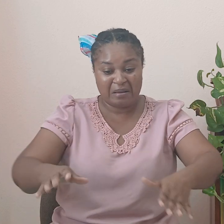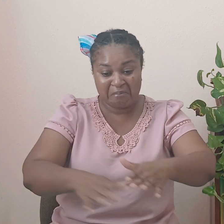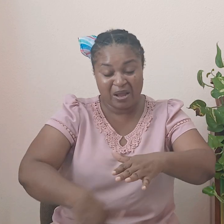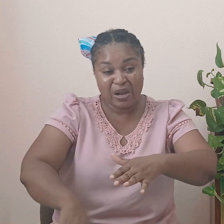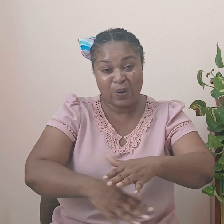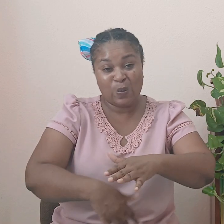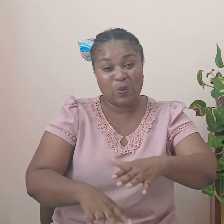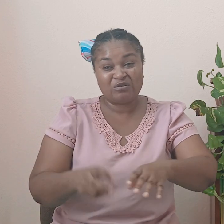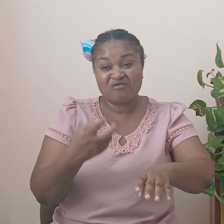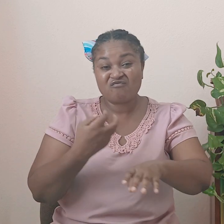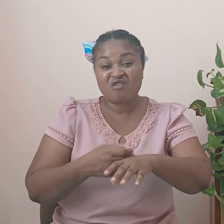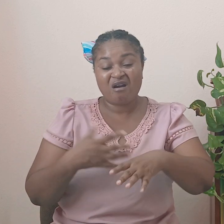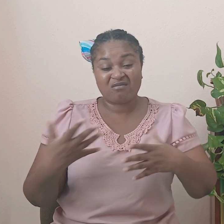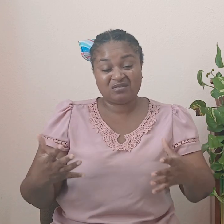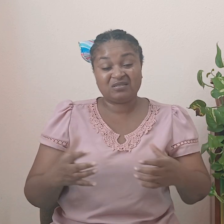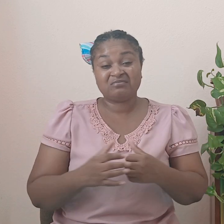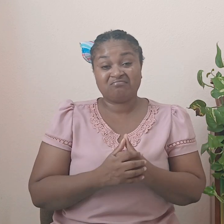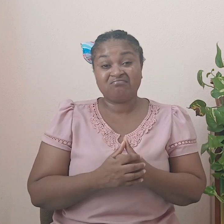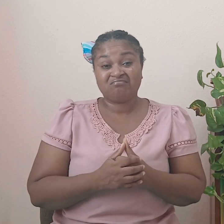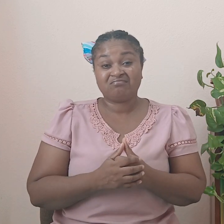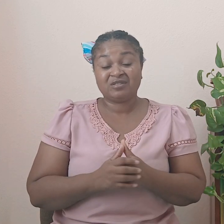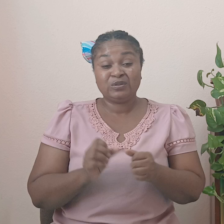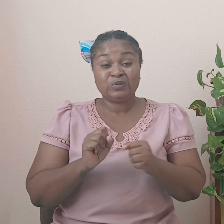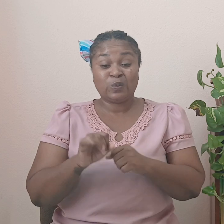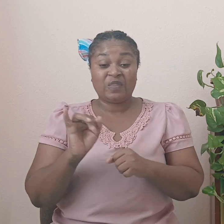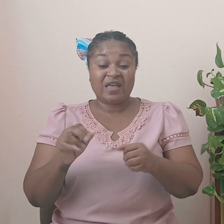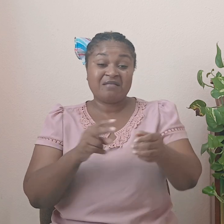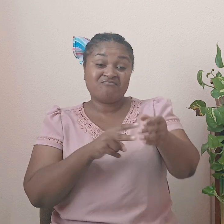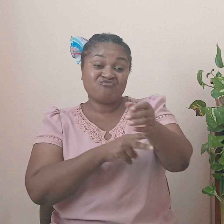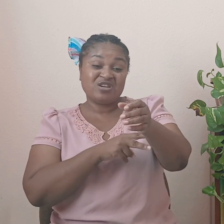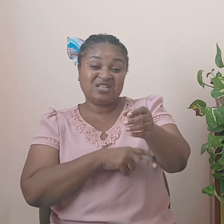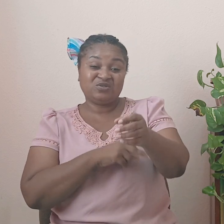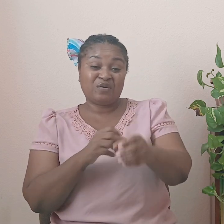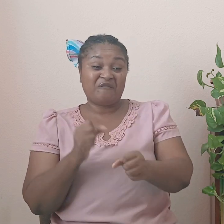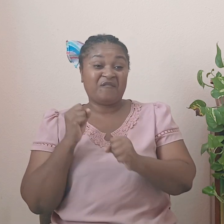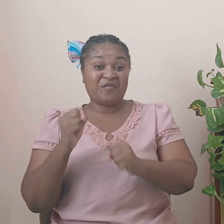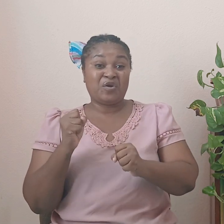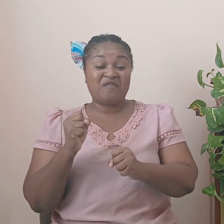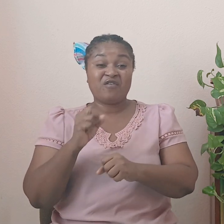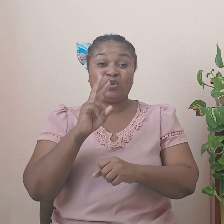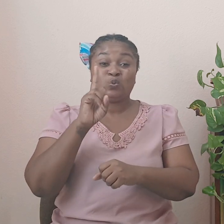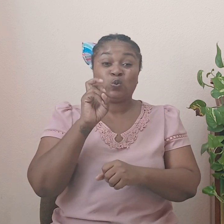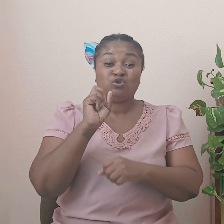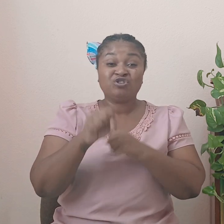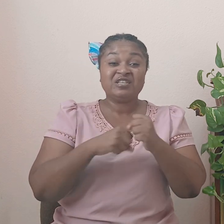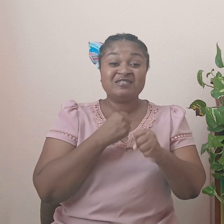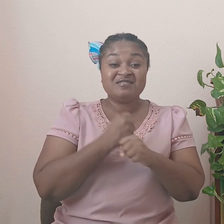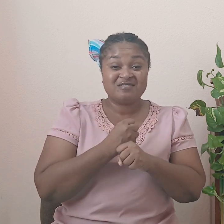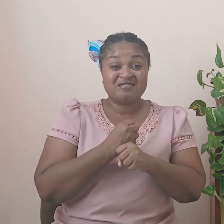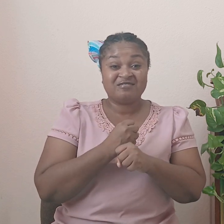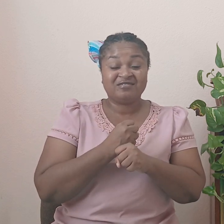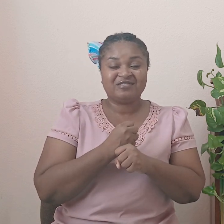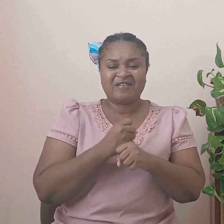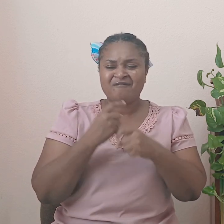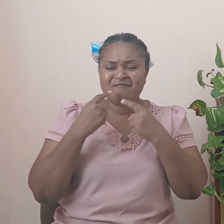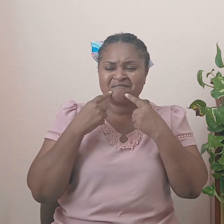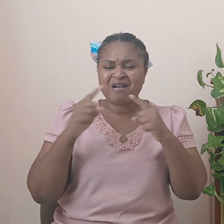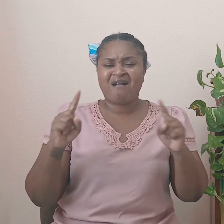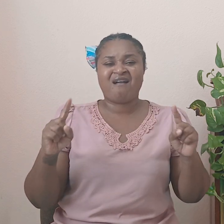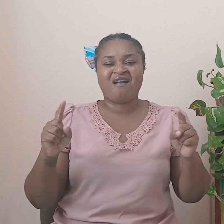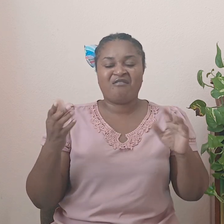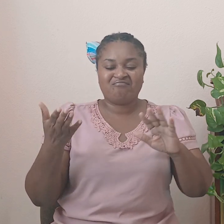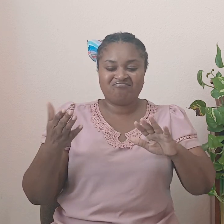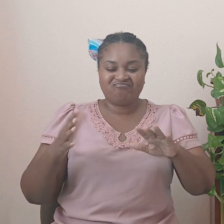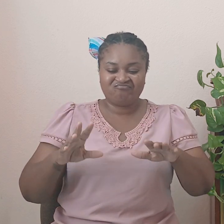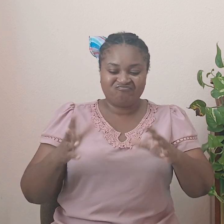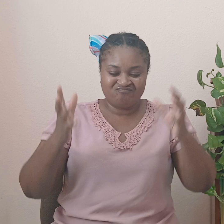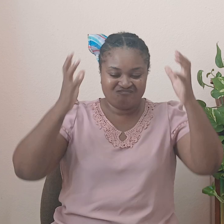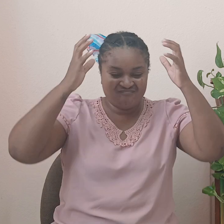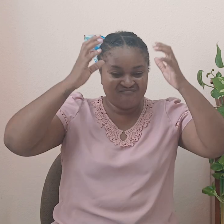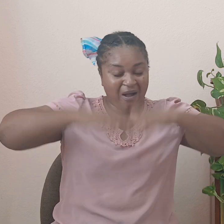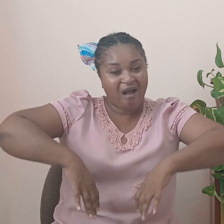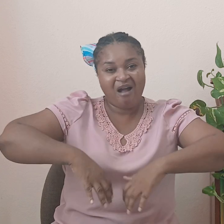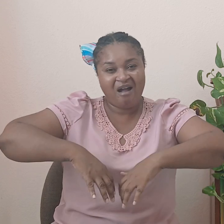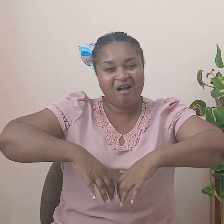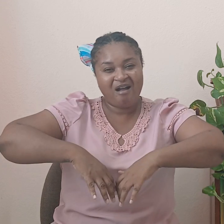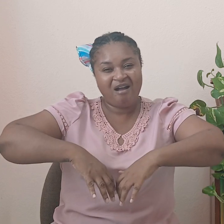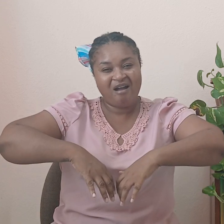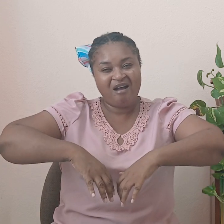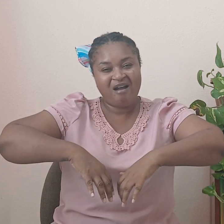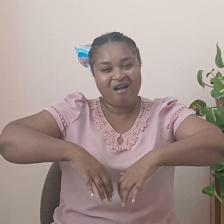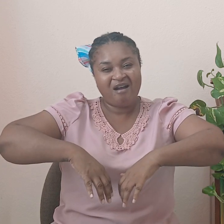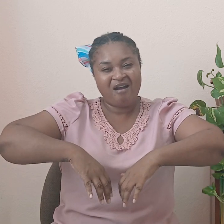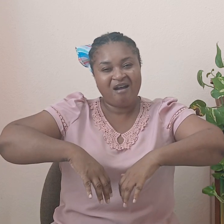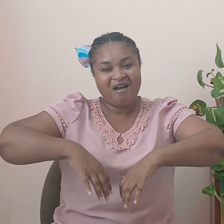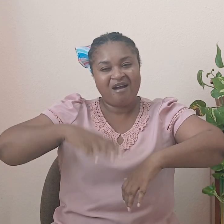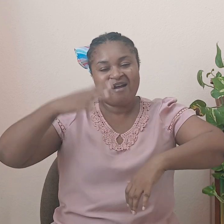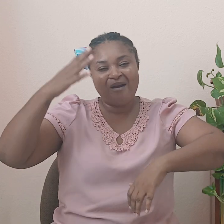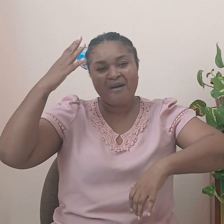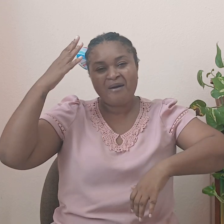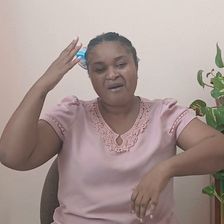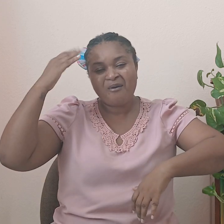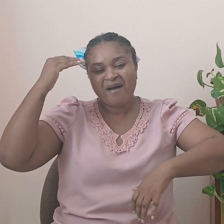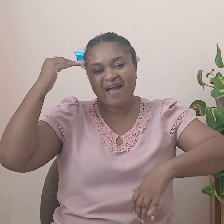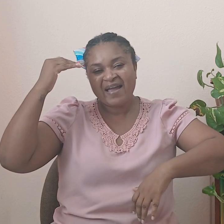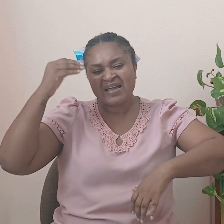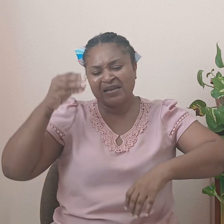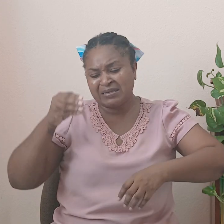which had withstood everything for two hundred years finally fell down to a seed so small that